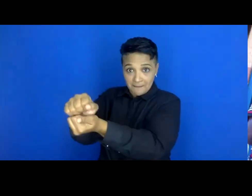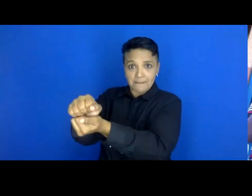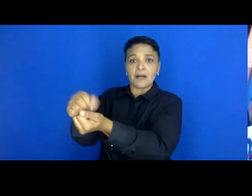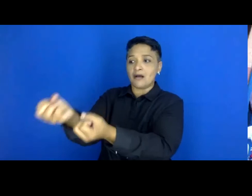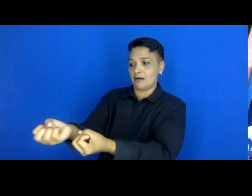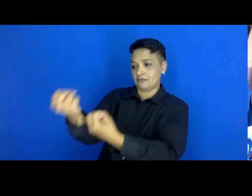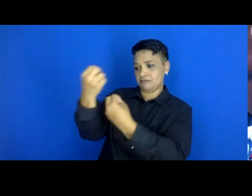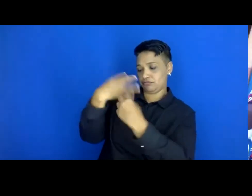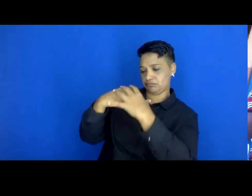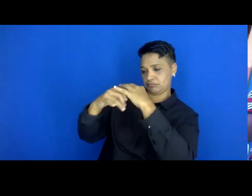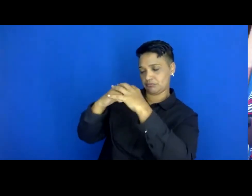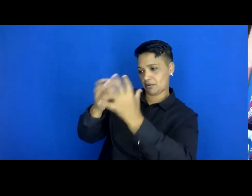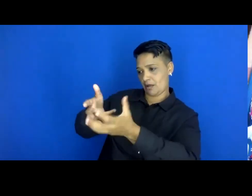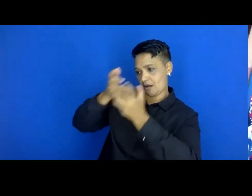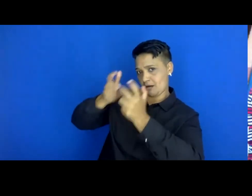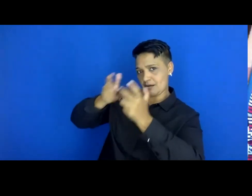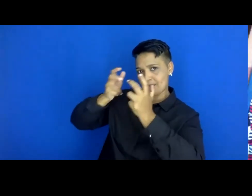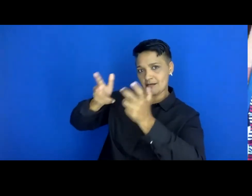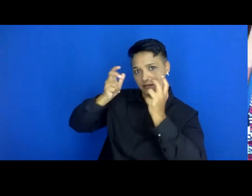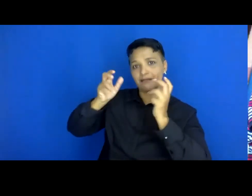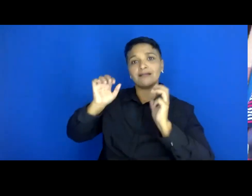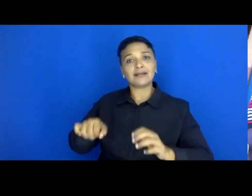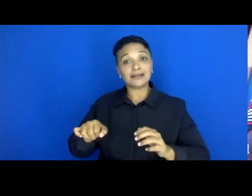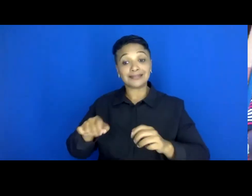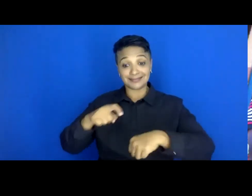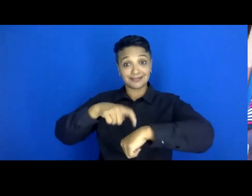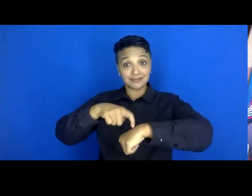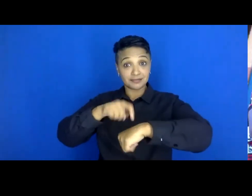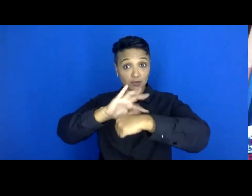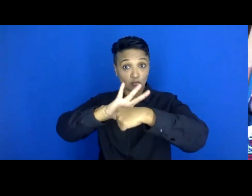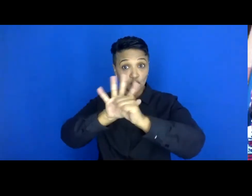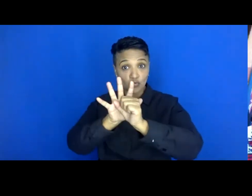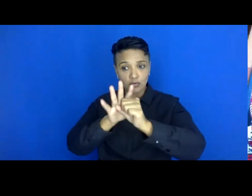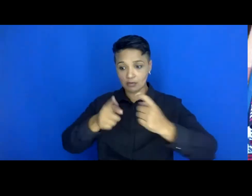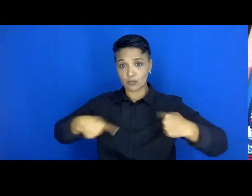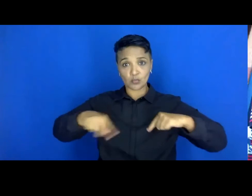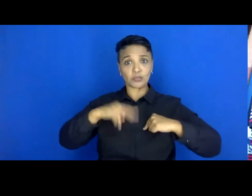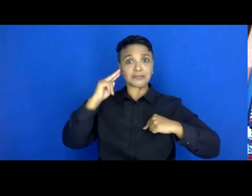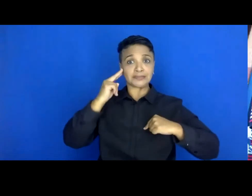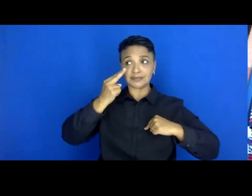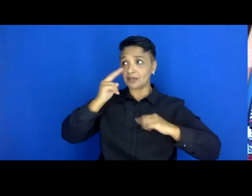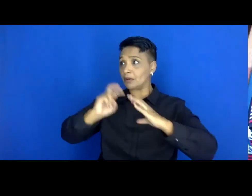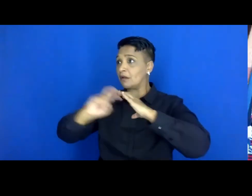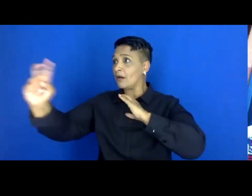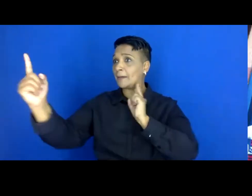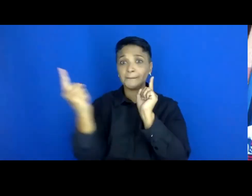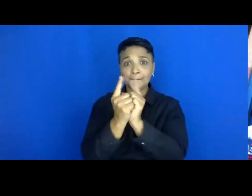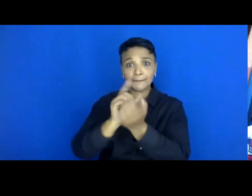so when covidi came up we were left home stuck they could not communicate because they say